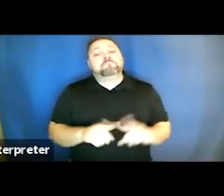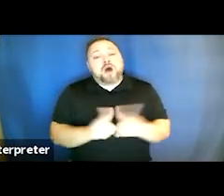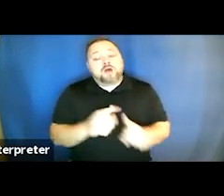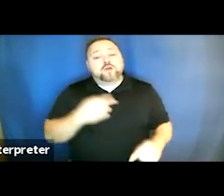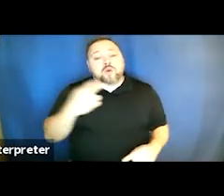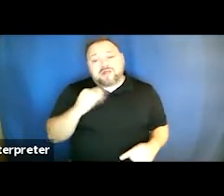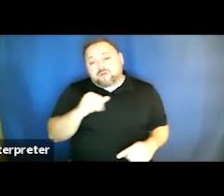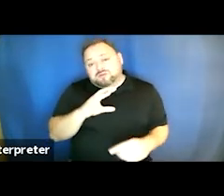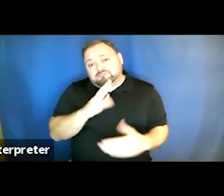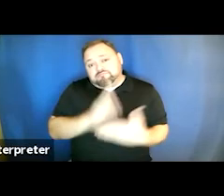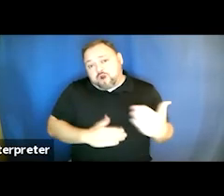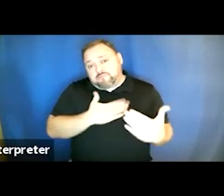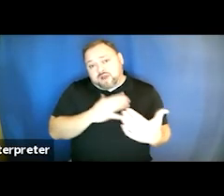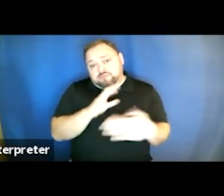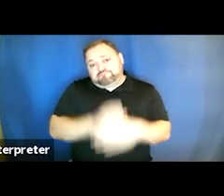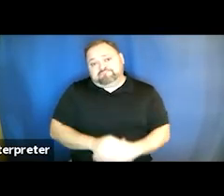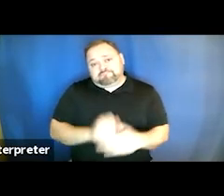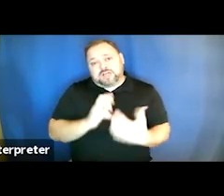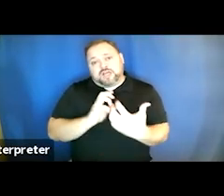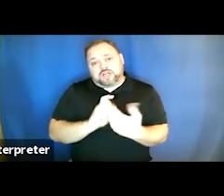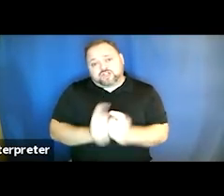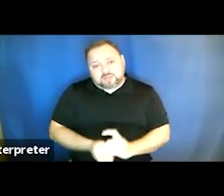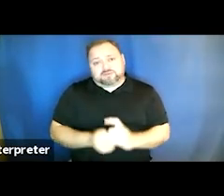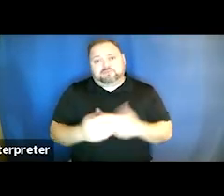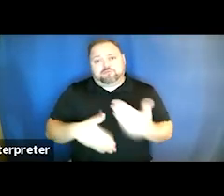the adjustment process of going totally blind.